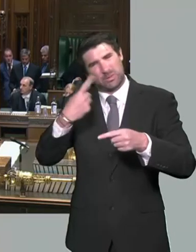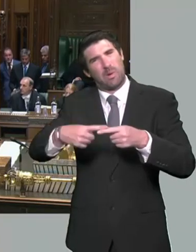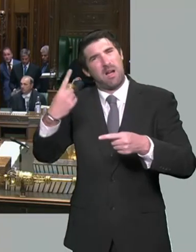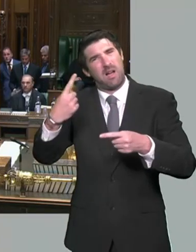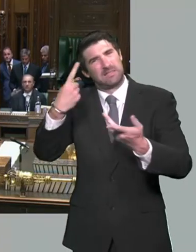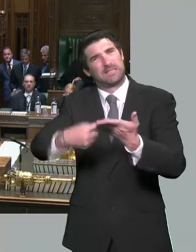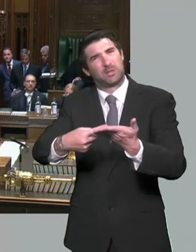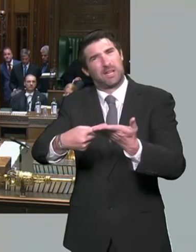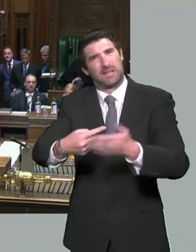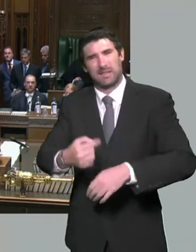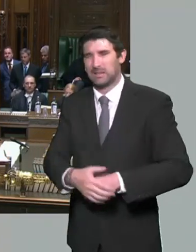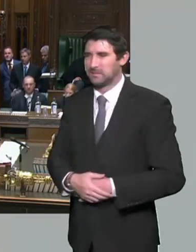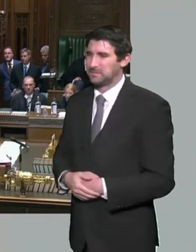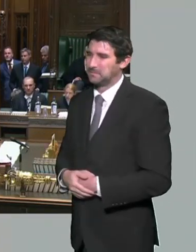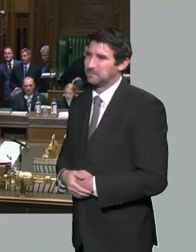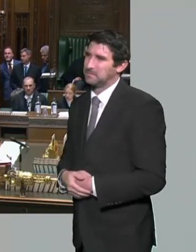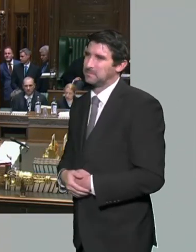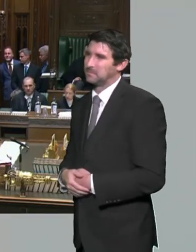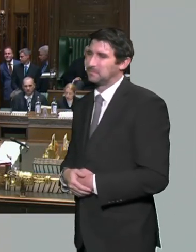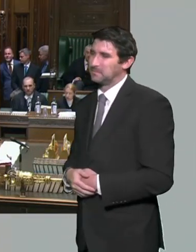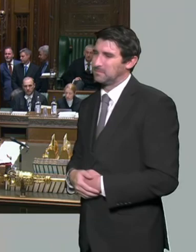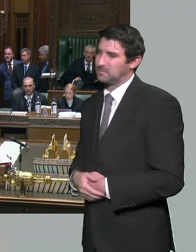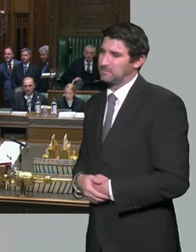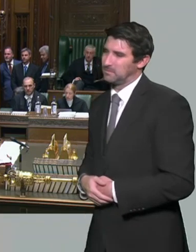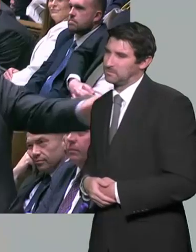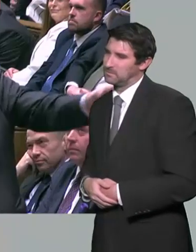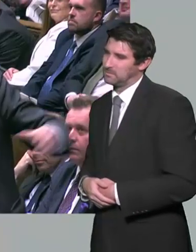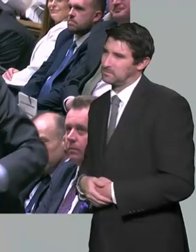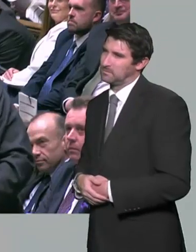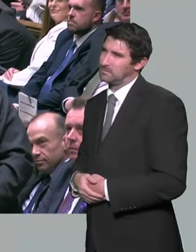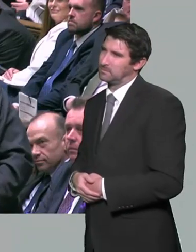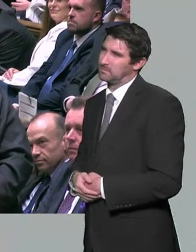The Prime Minister My right hon.